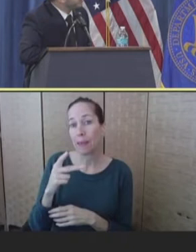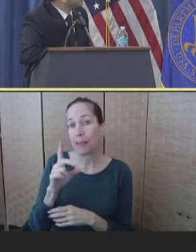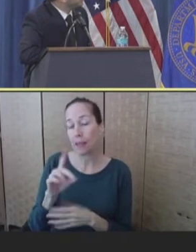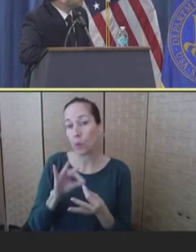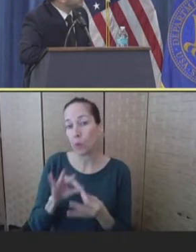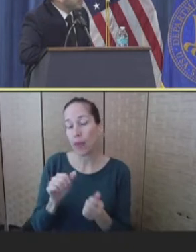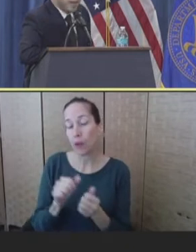Alzheimer's.